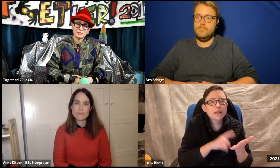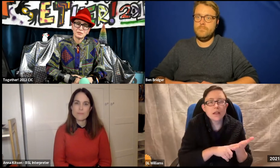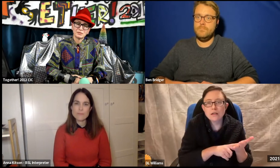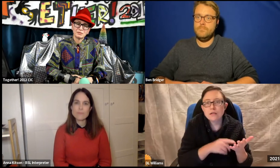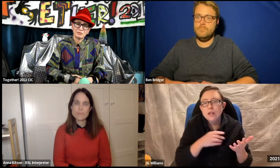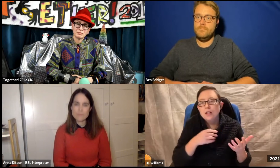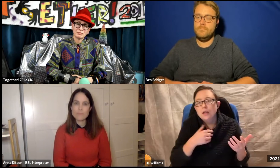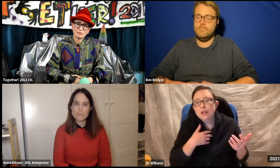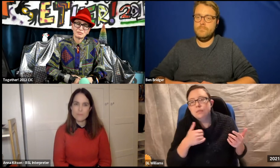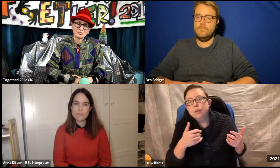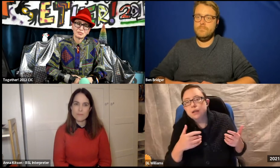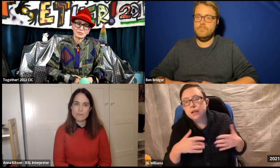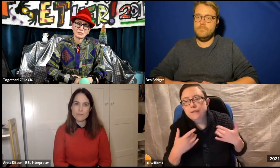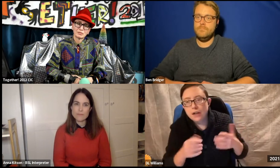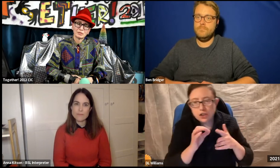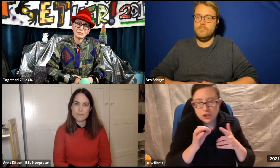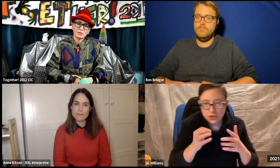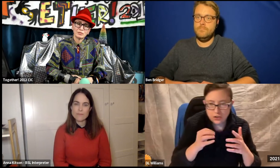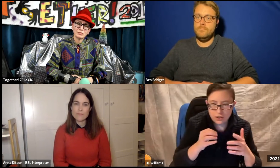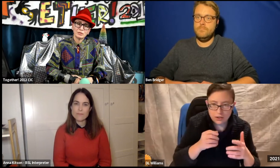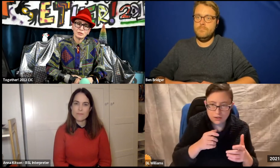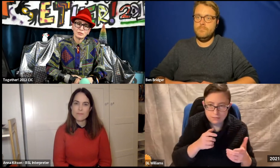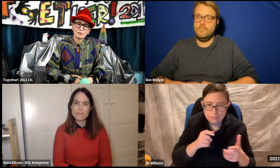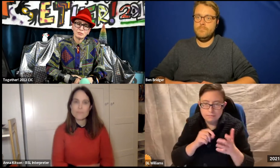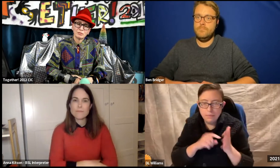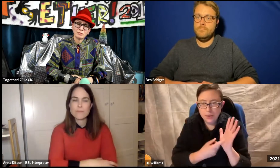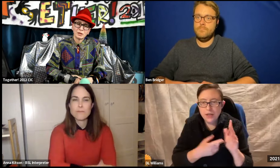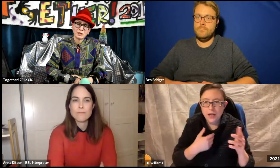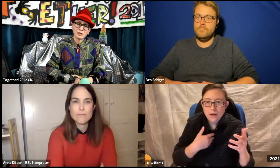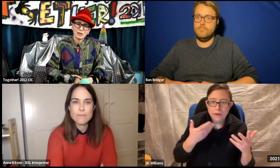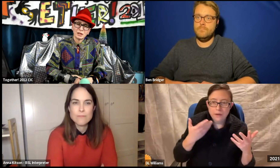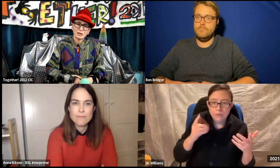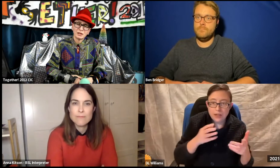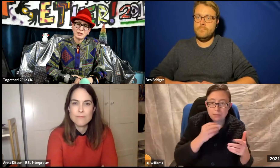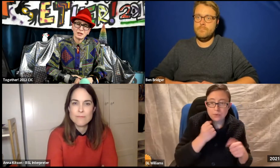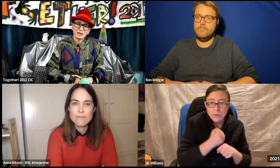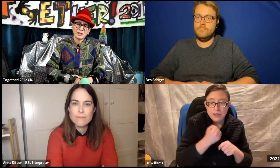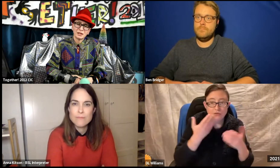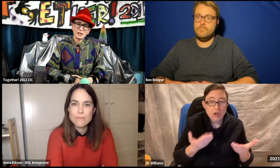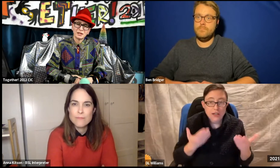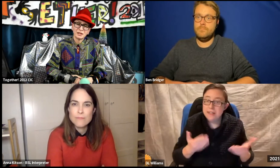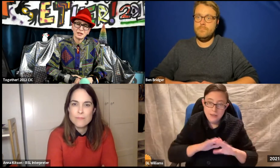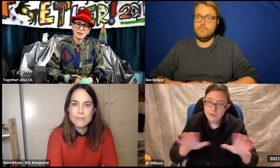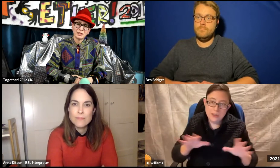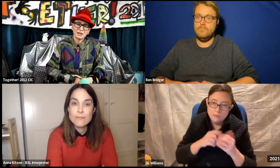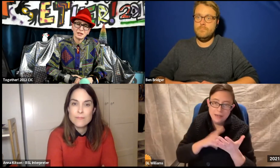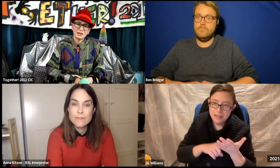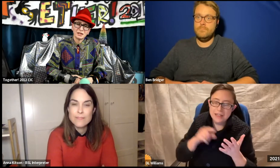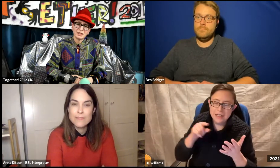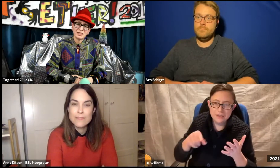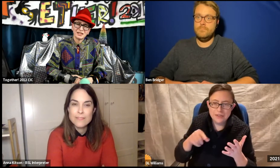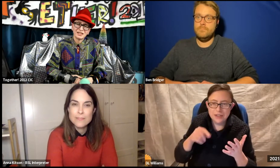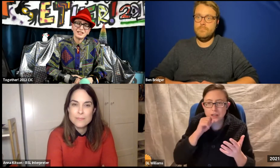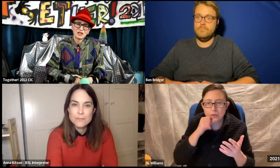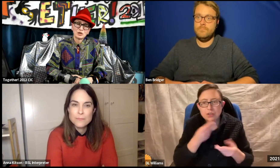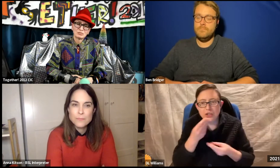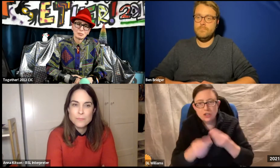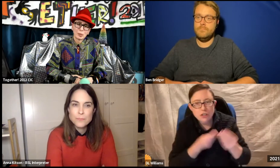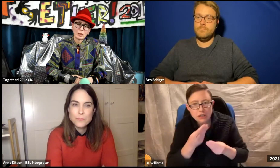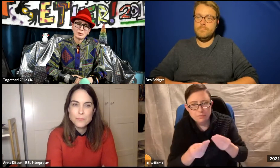BSL, I would describe it as SSE or signed exact English, it's where the signing follows the English.